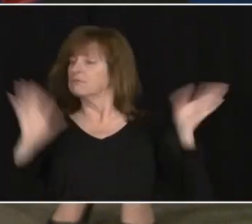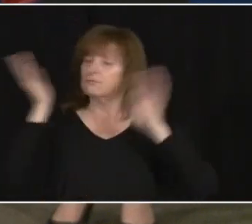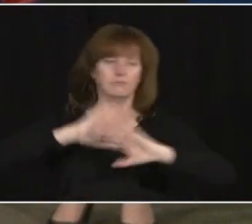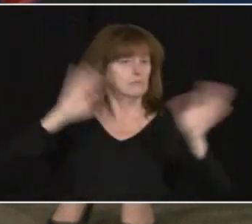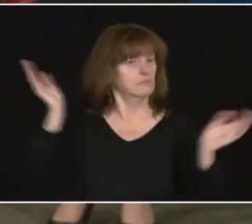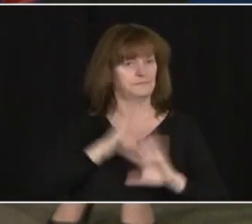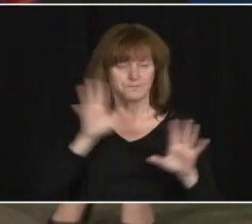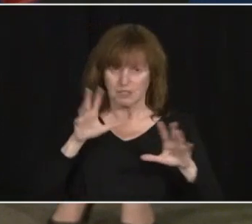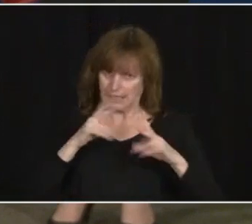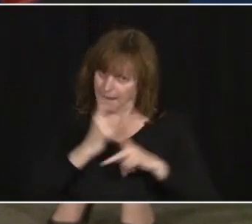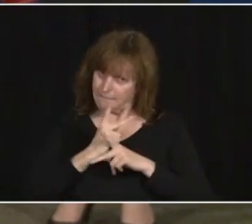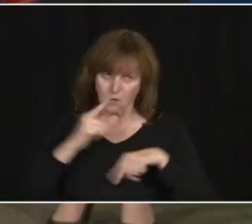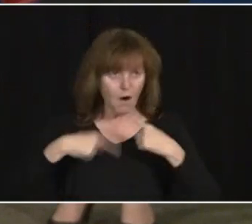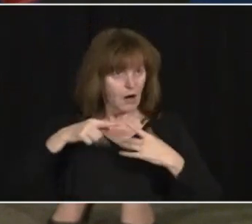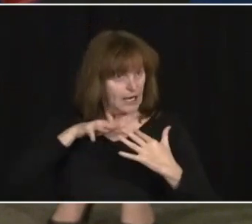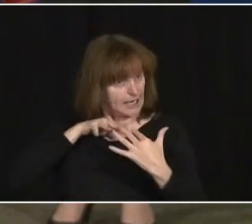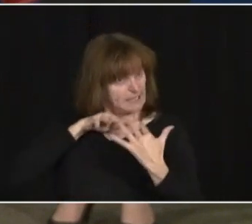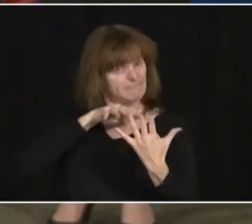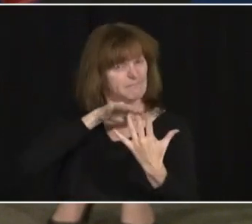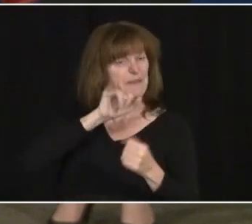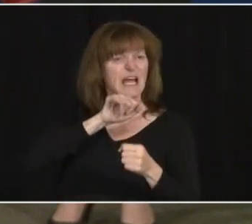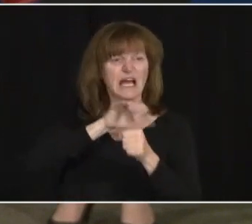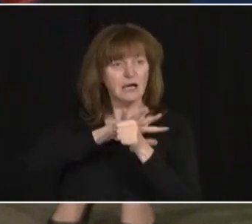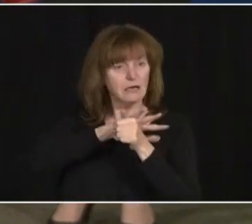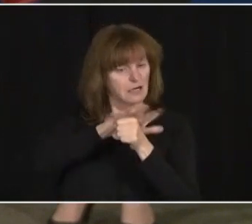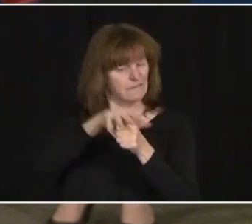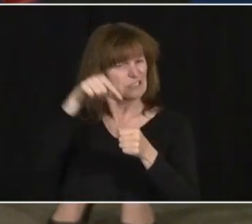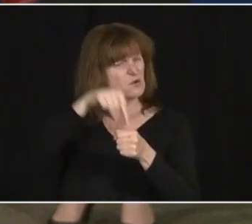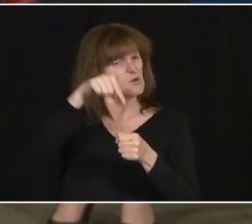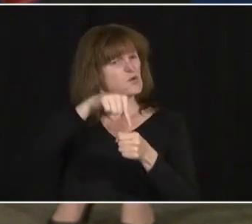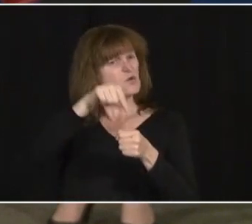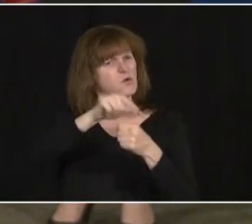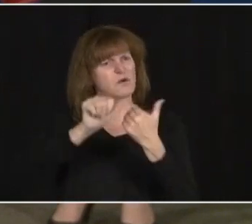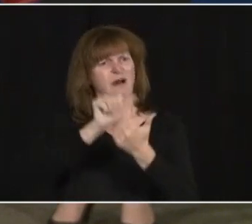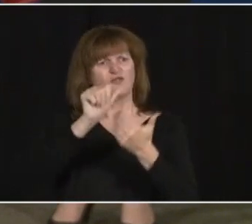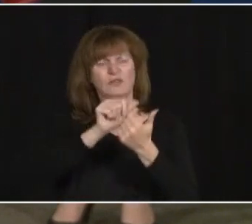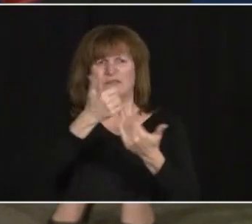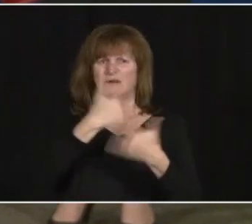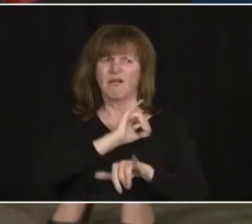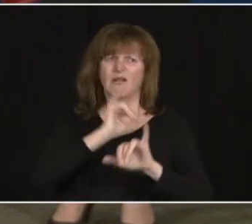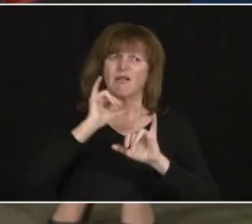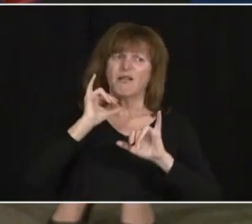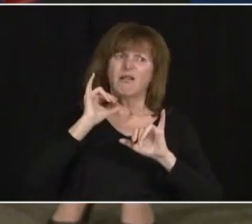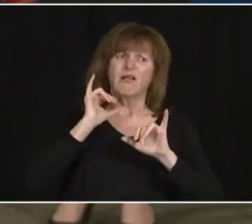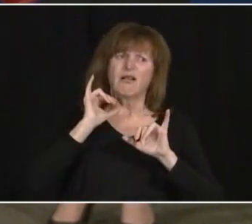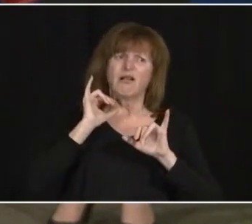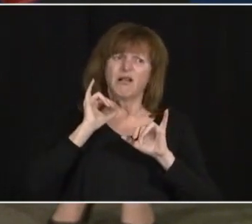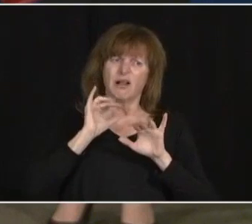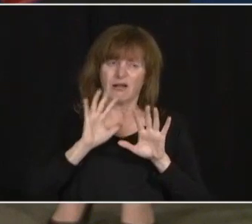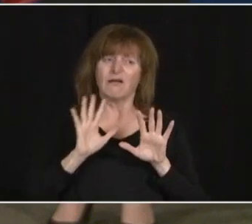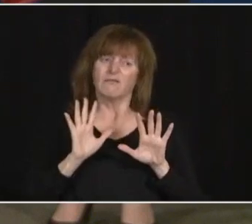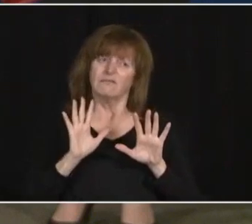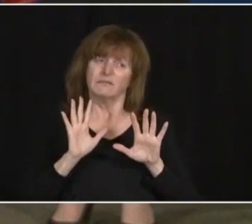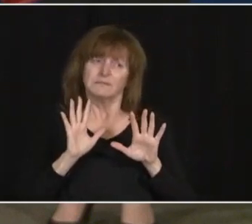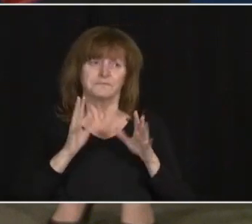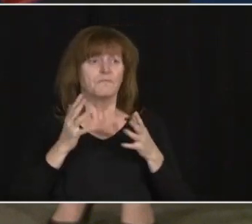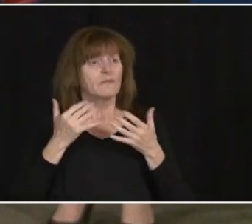clear and present danger. My friends, we still have far to go, but things to our collective efforts we are in a better position